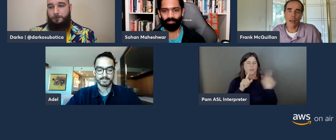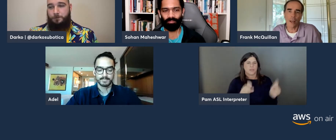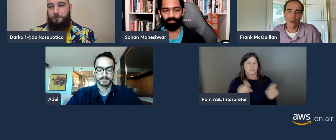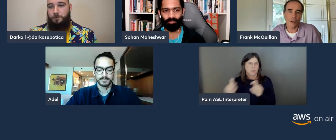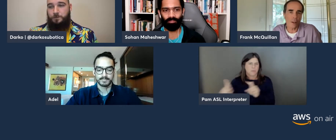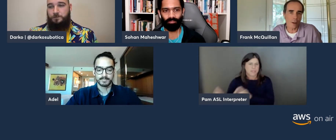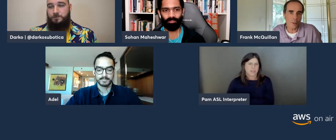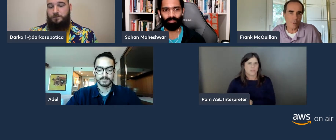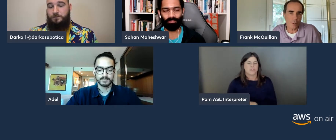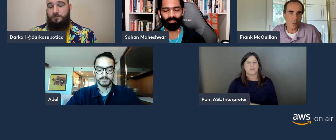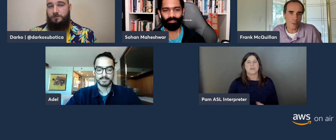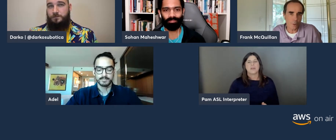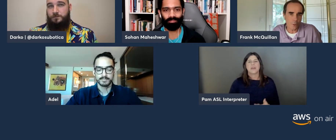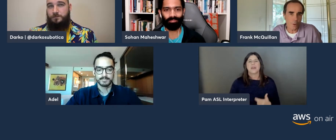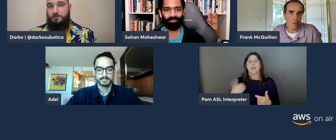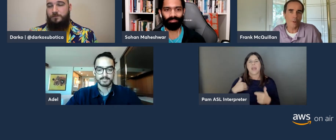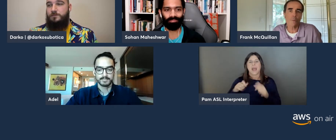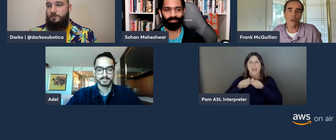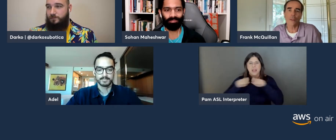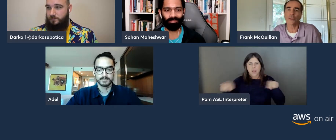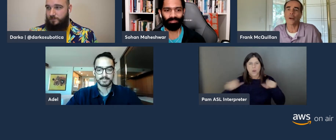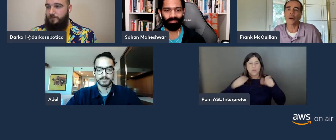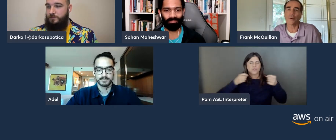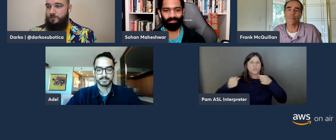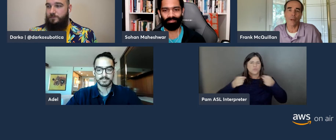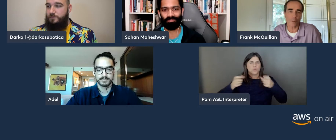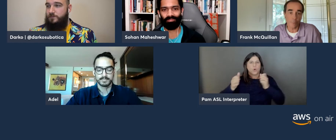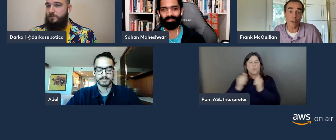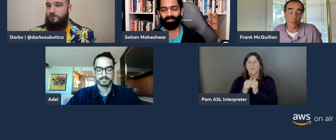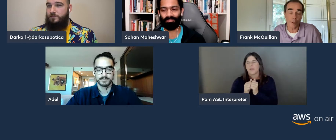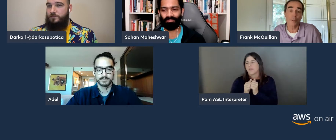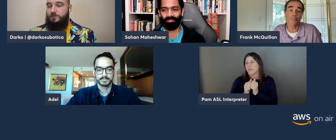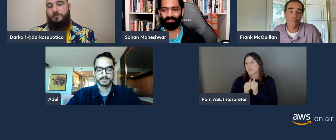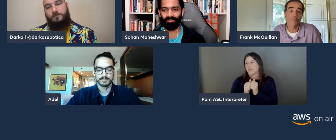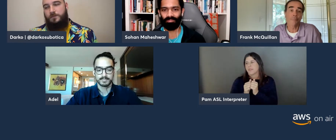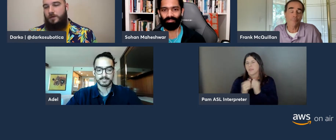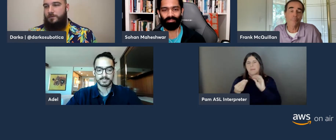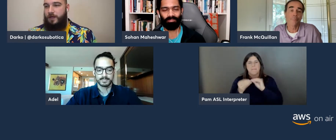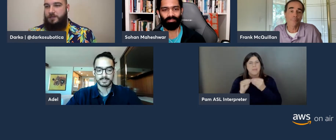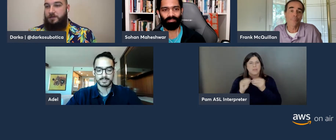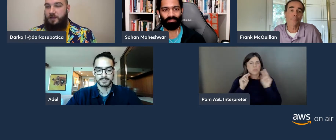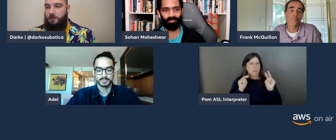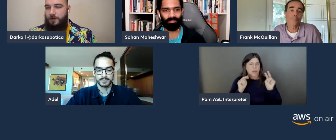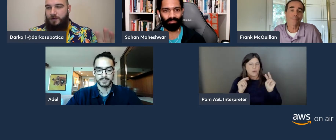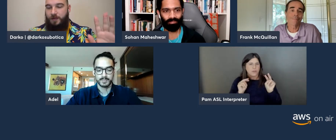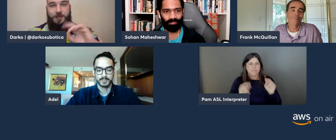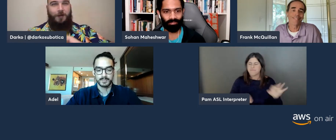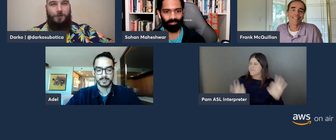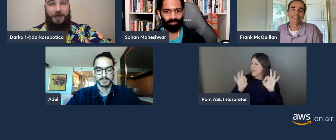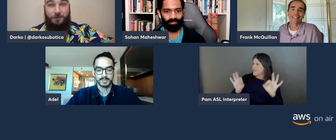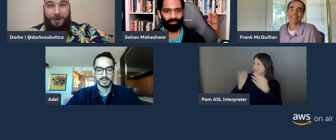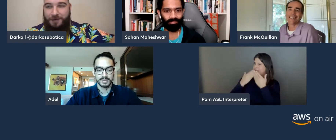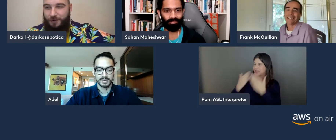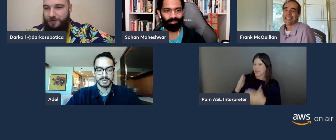and launch control with metrics monitoring. Excellent, thank you. Adel we have you back here.